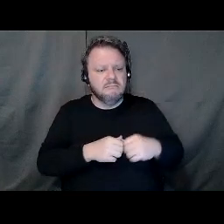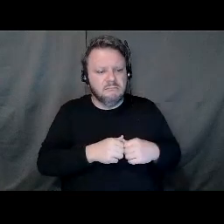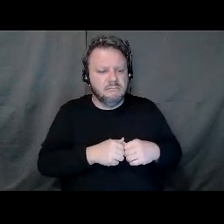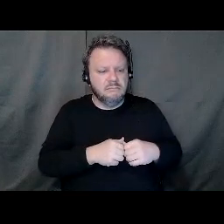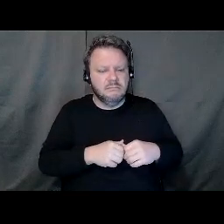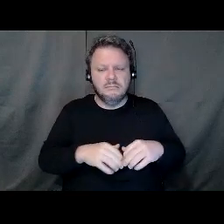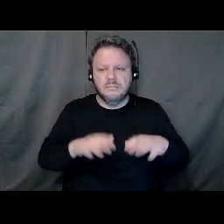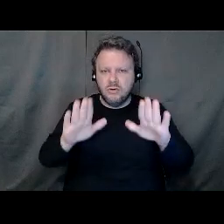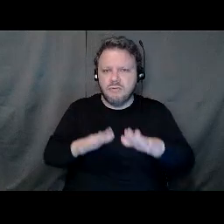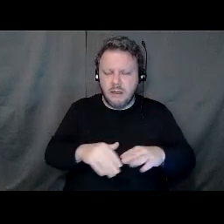OK, great.